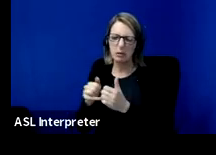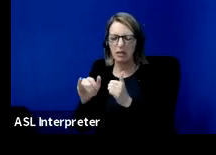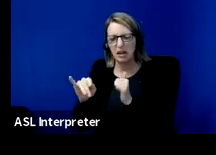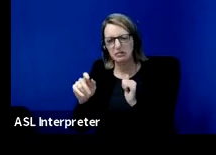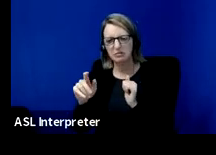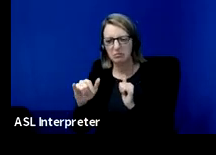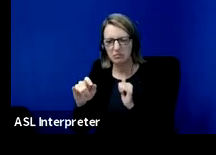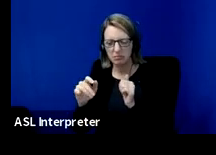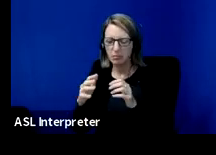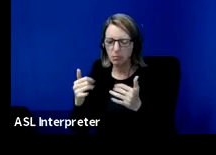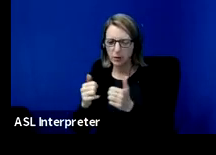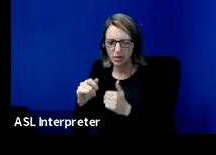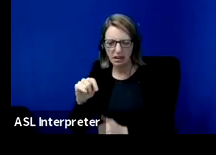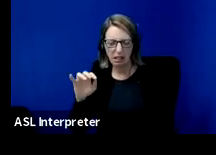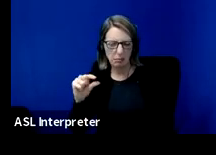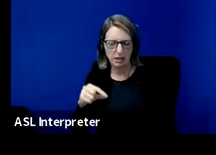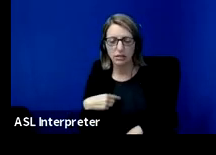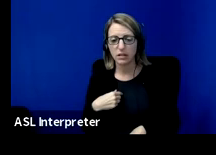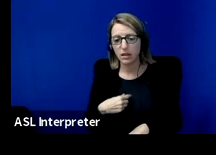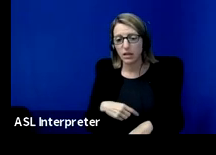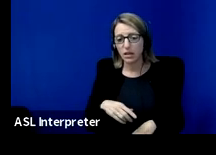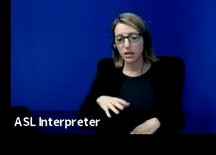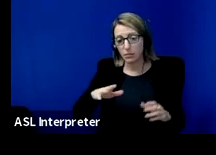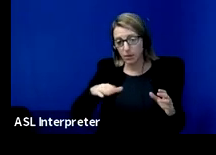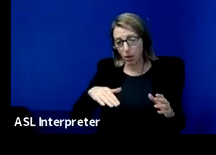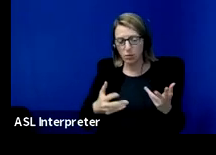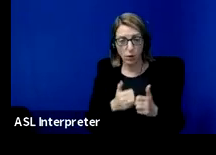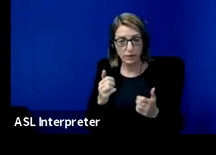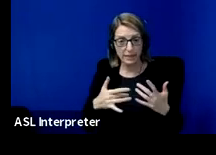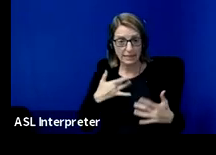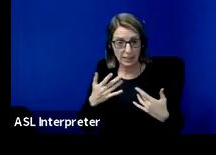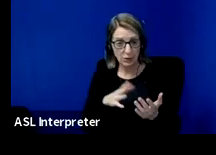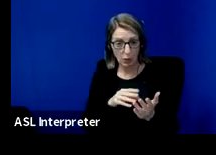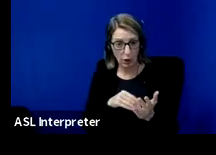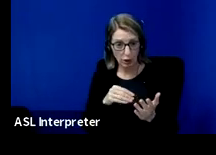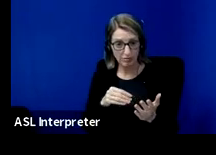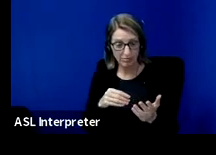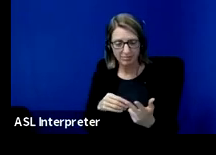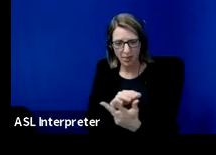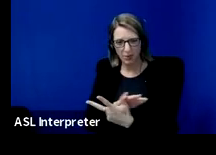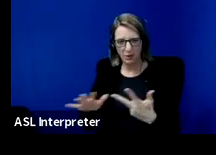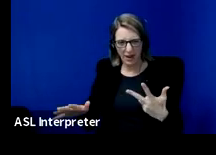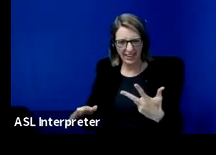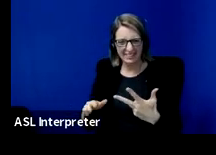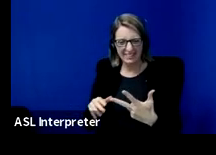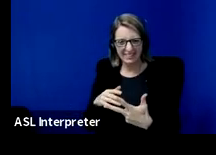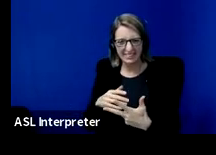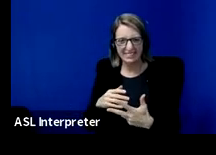ESD 113 - Andrew Hickman: Down below what they're most excited to learn today is kind of a three way tie between effectively using their learning management system.